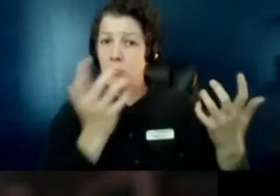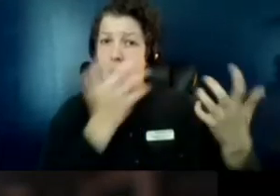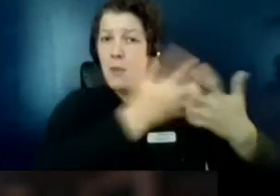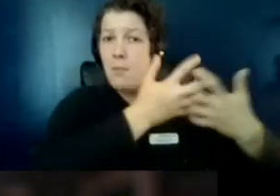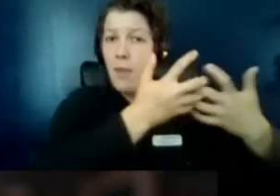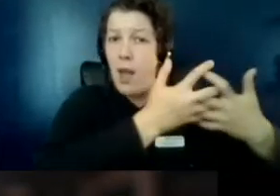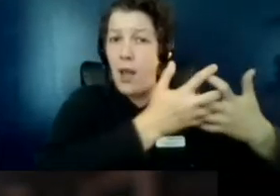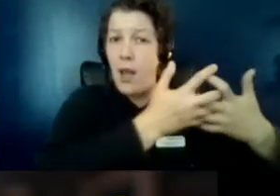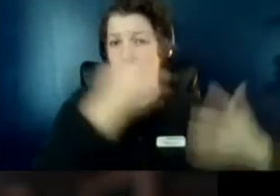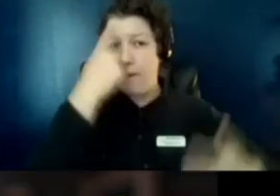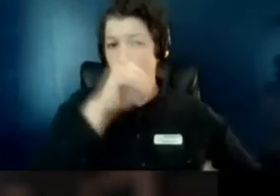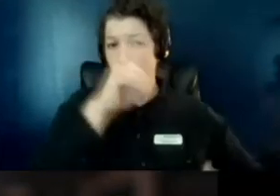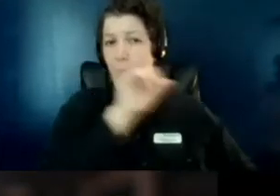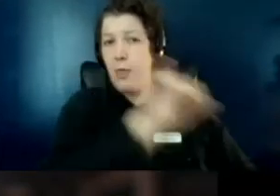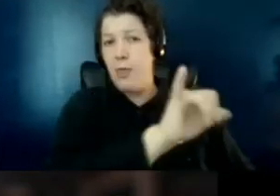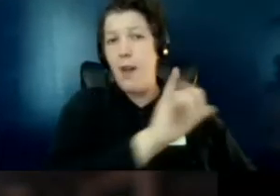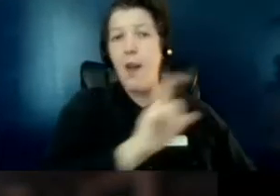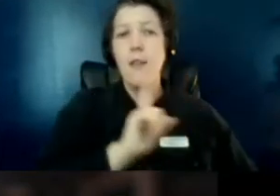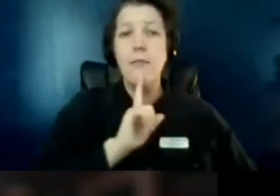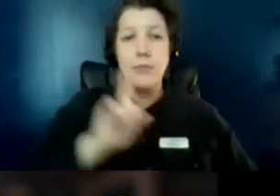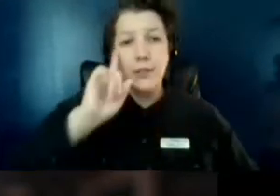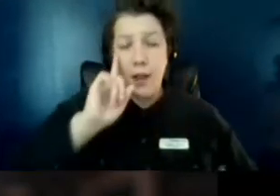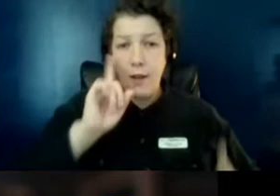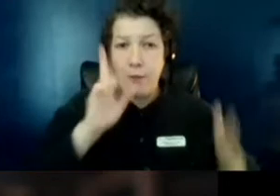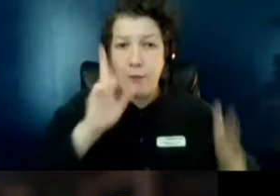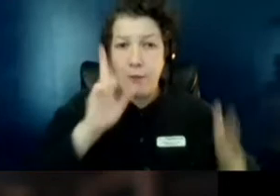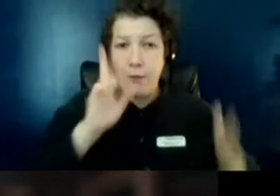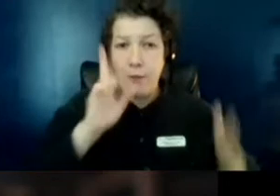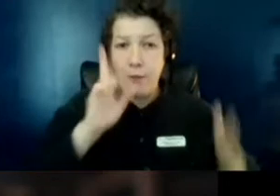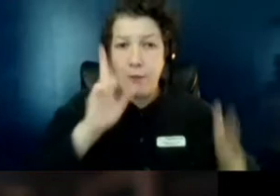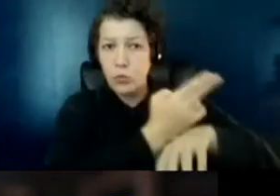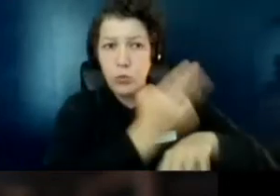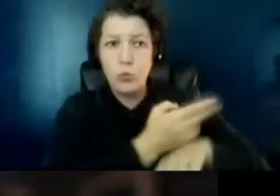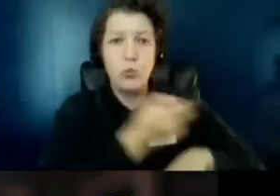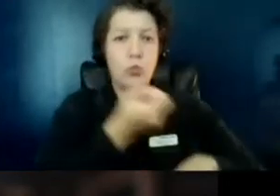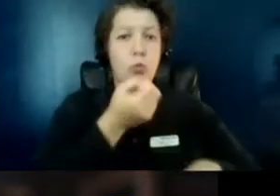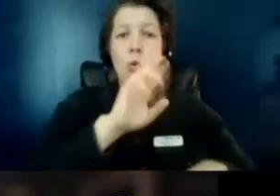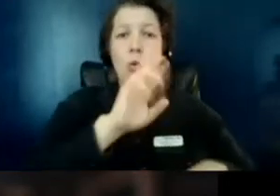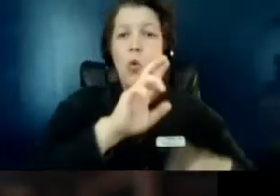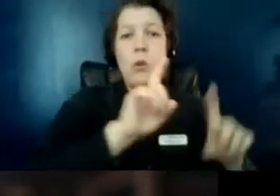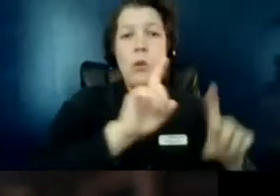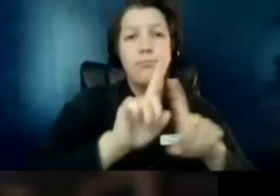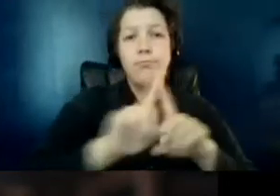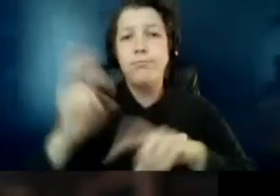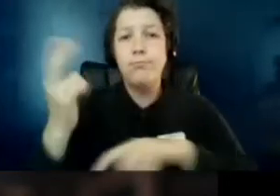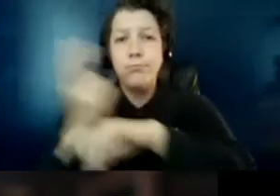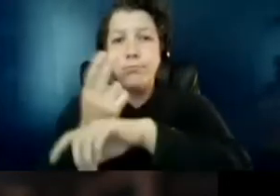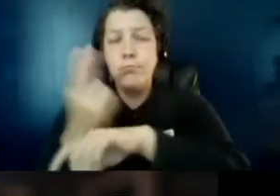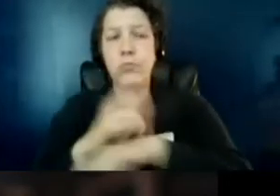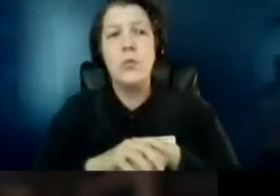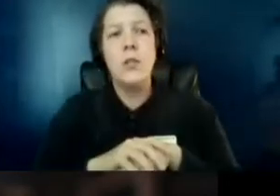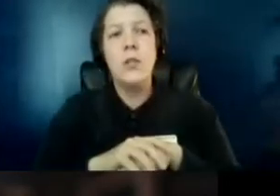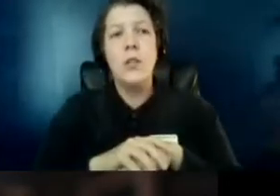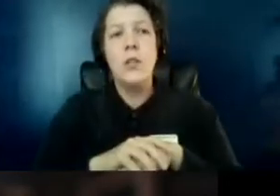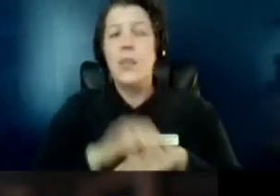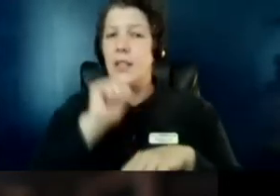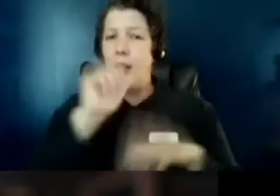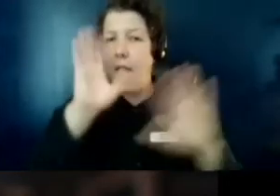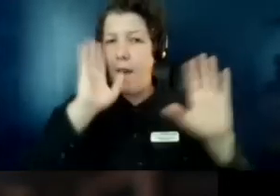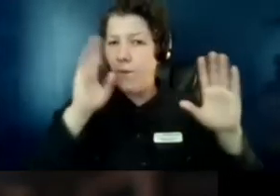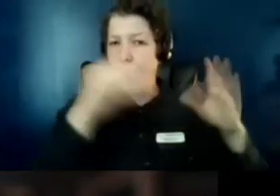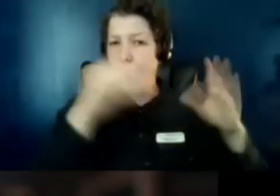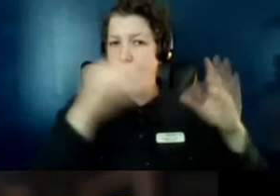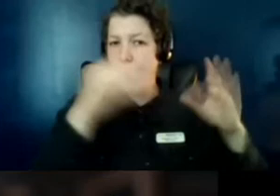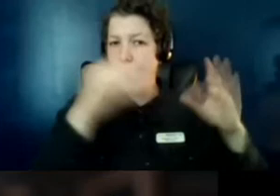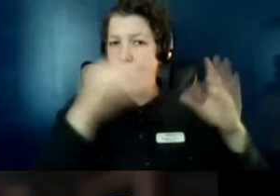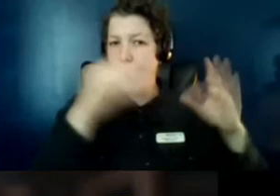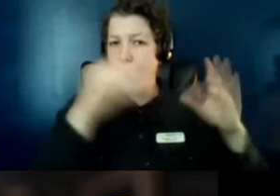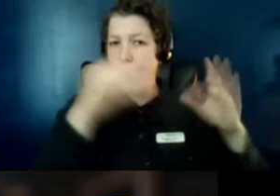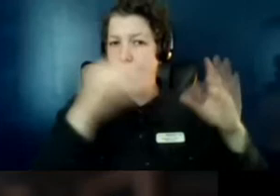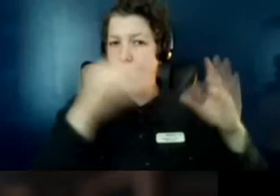well, what is it that would make a great experience for everybody. And we're seeing this sort